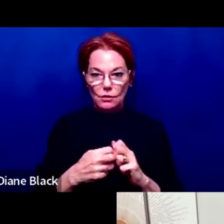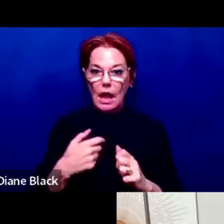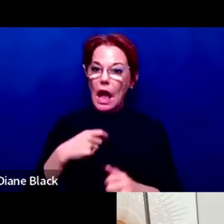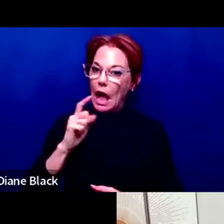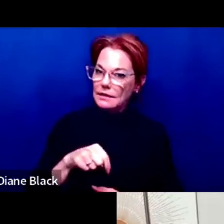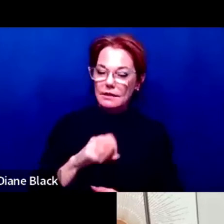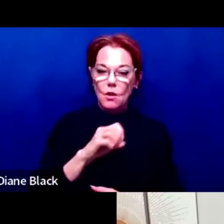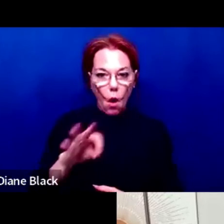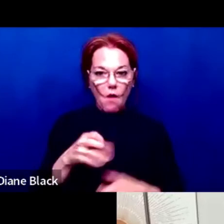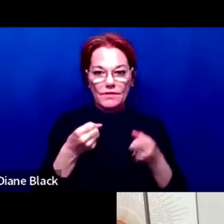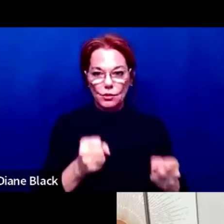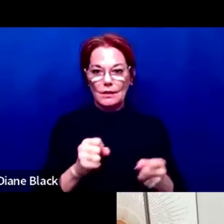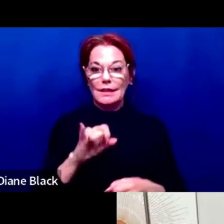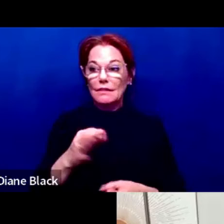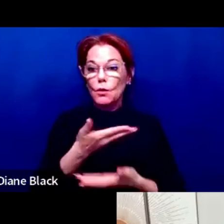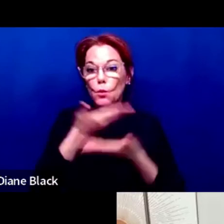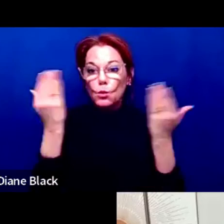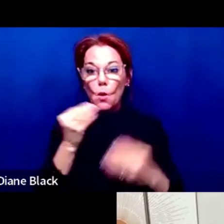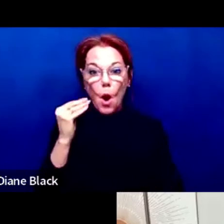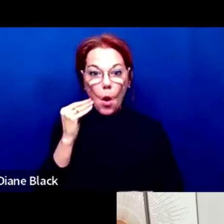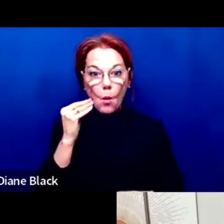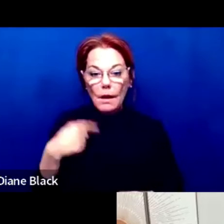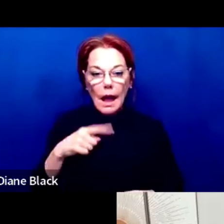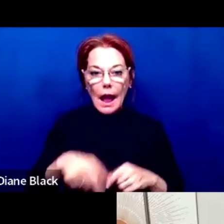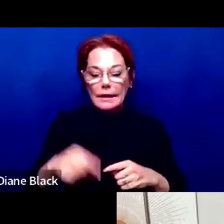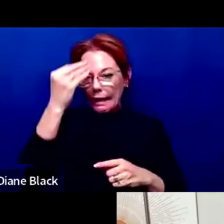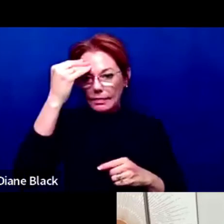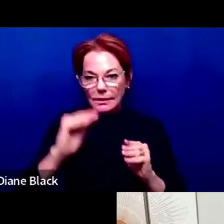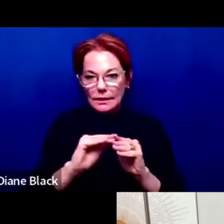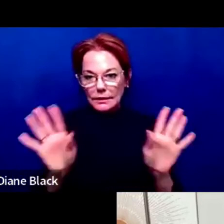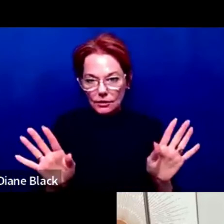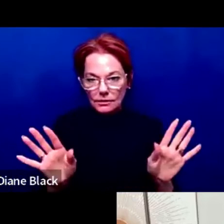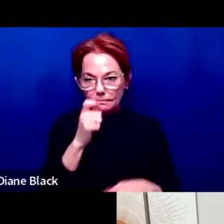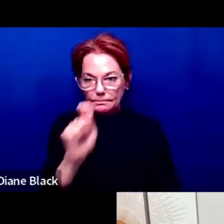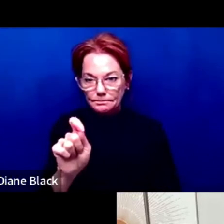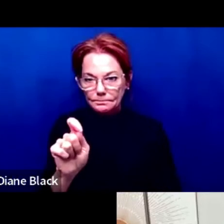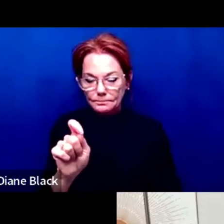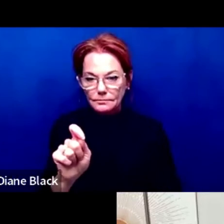like layers of onions. We had to get to the bottom of it so once the alcohol is removed. I said,